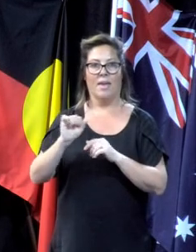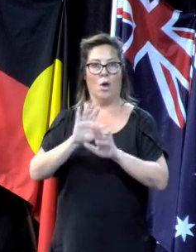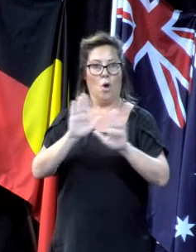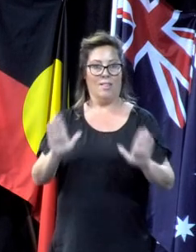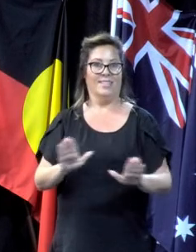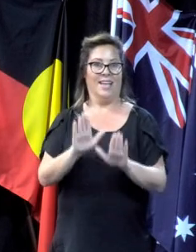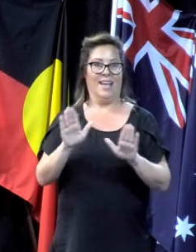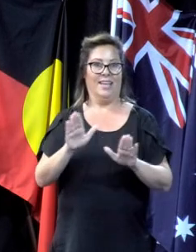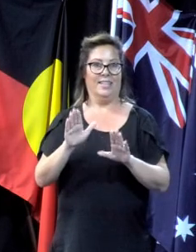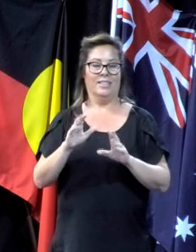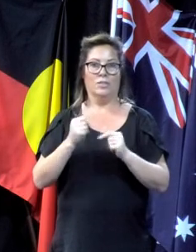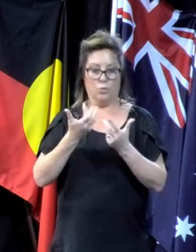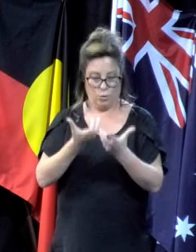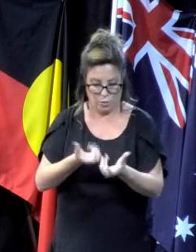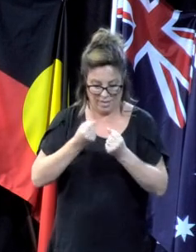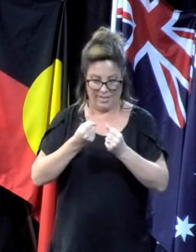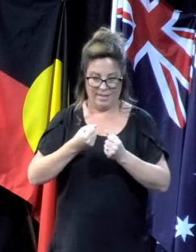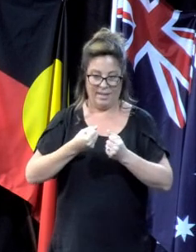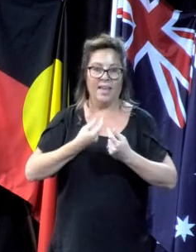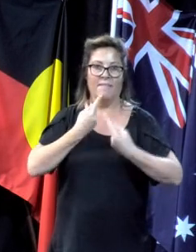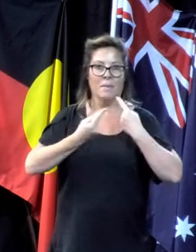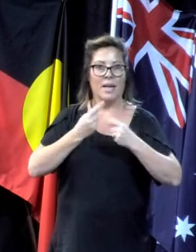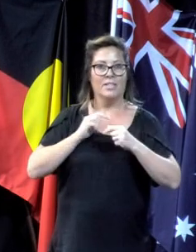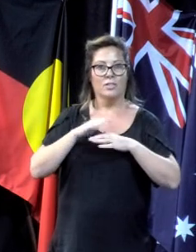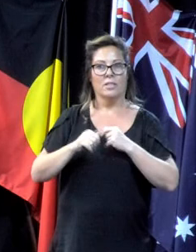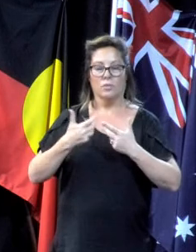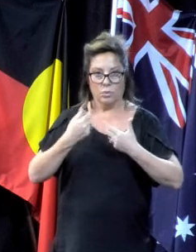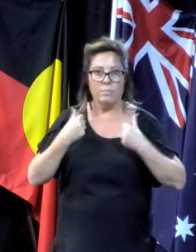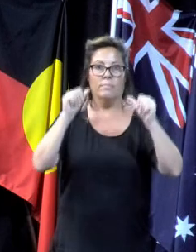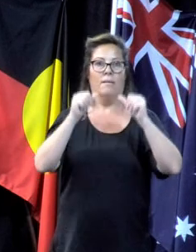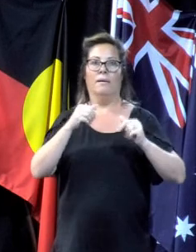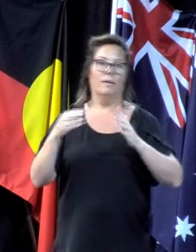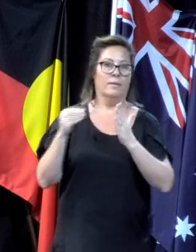notice for the inquiry to fulfil notices. So perhaps that might be mentioned. Yes.